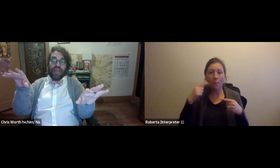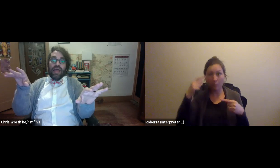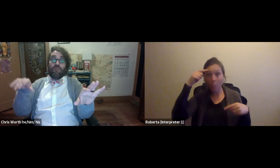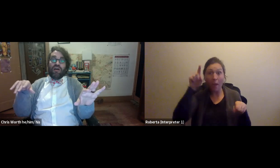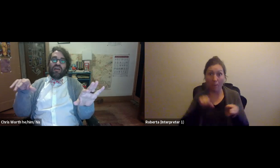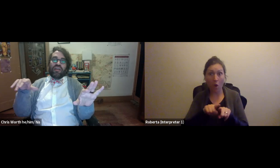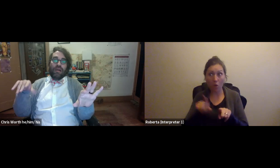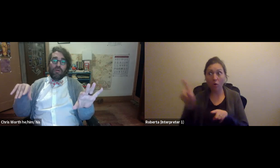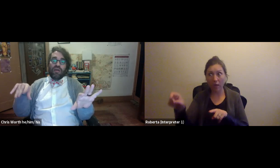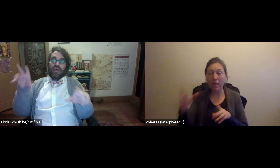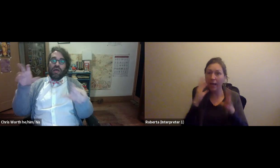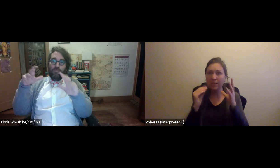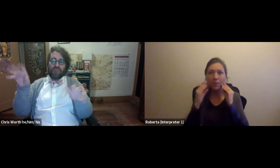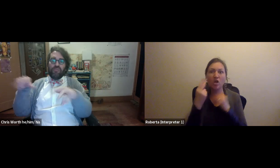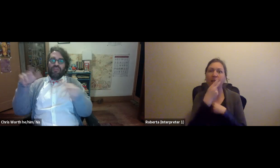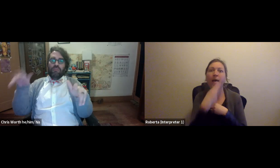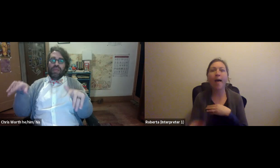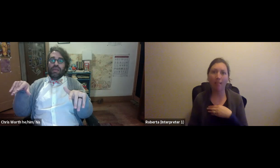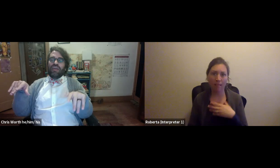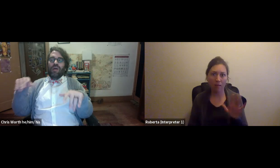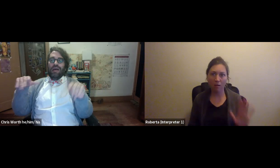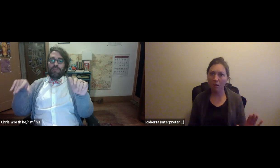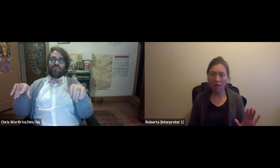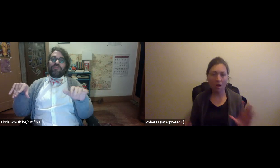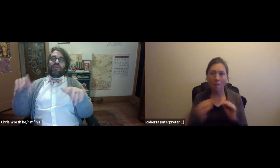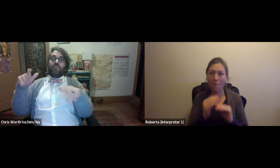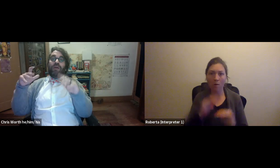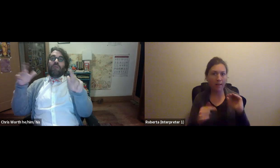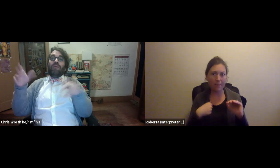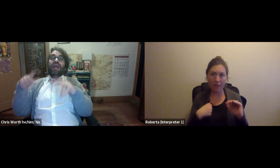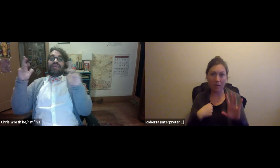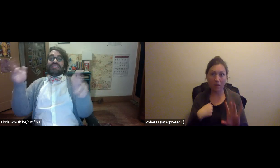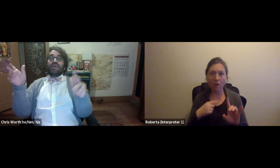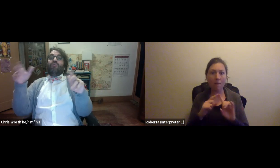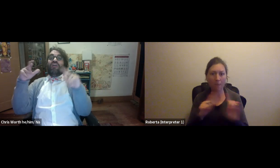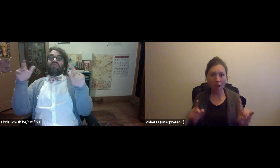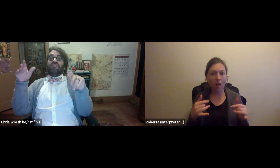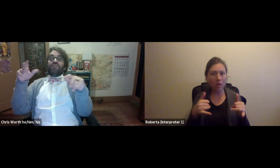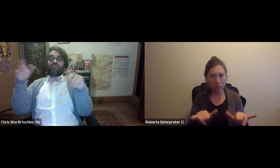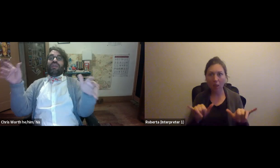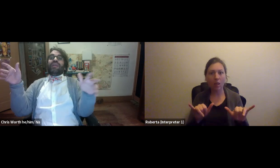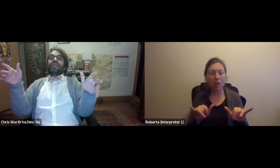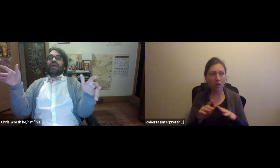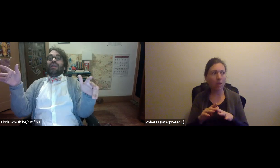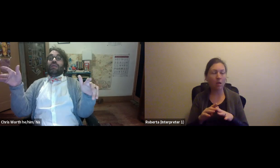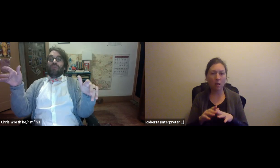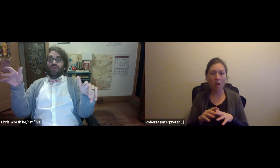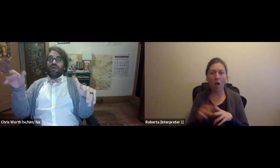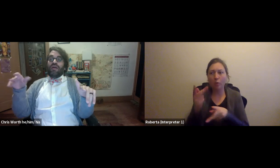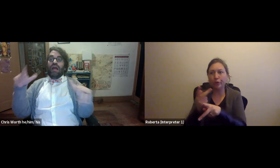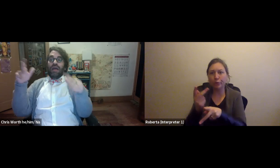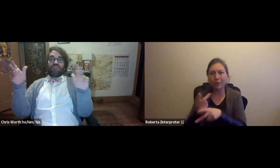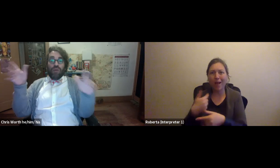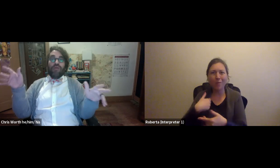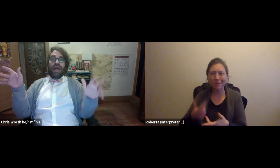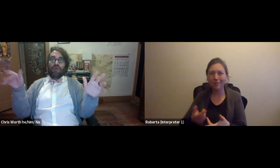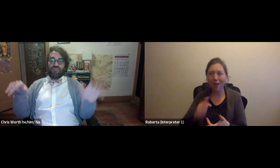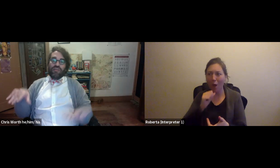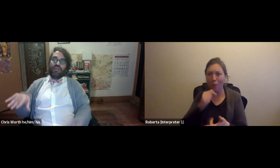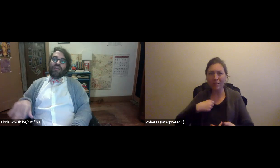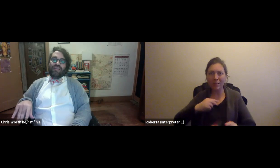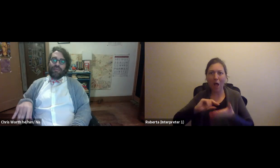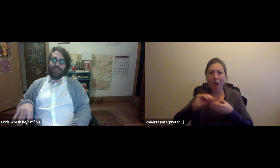and much more than me. But I still was treated like a number. I was warehoused. Does that make